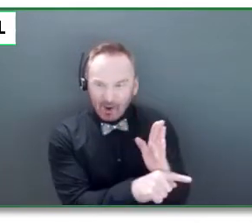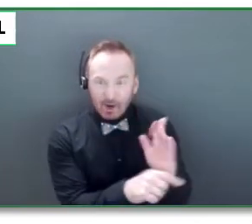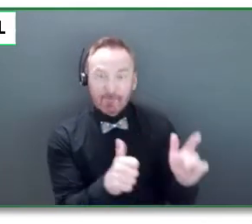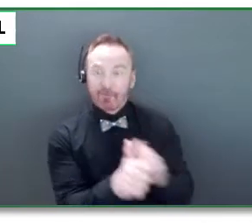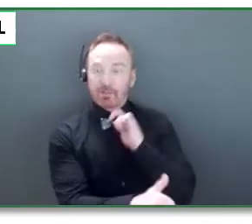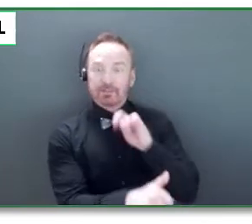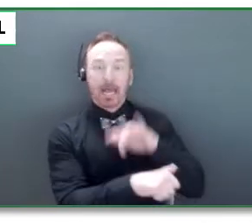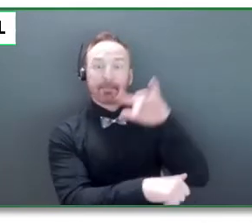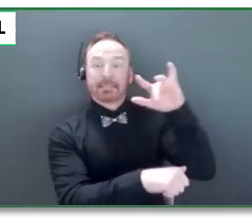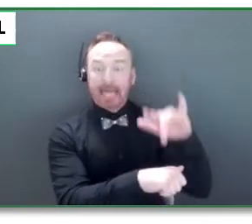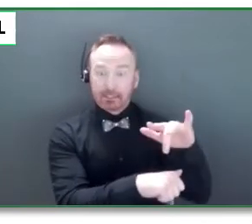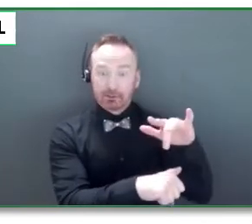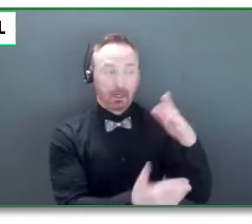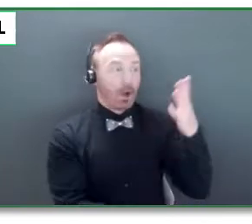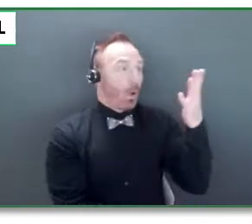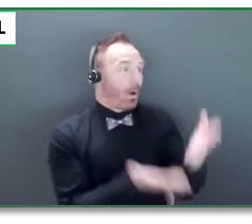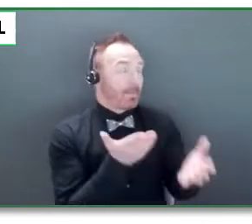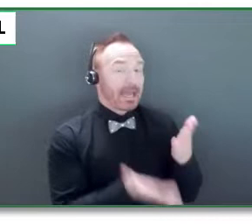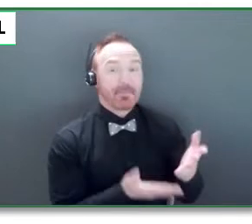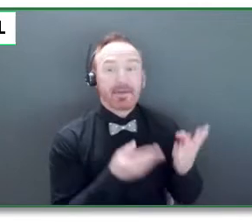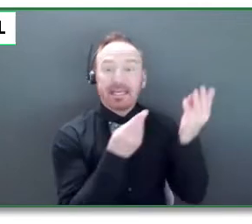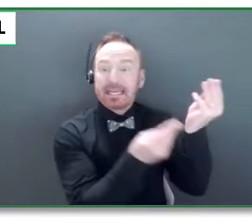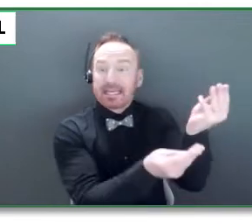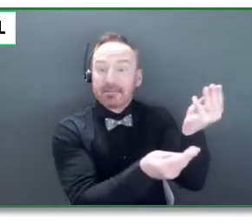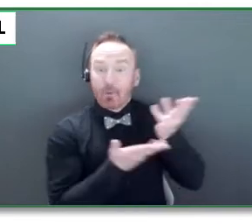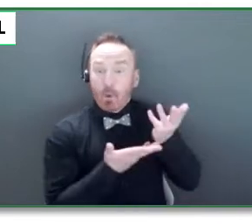information or you didn't know how to get the information